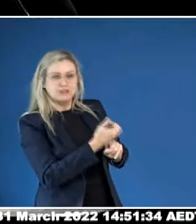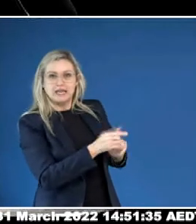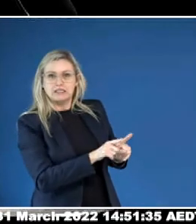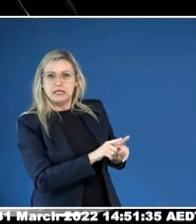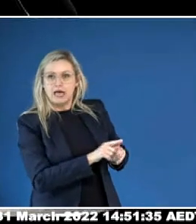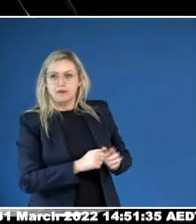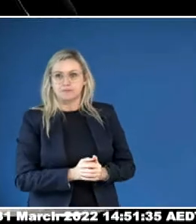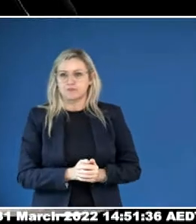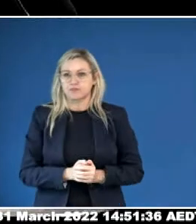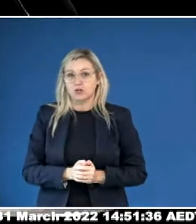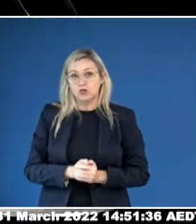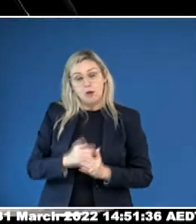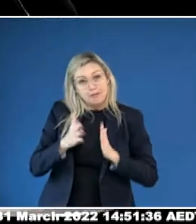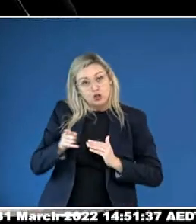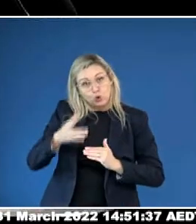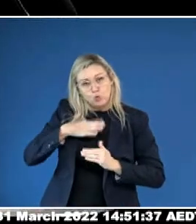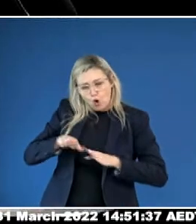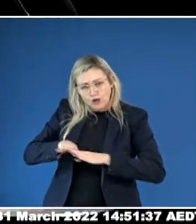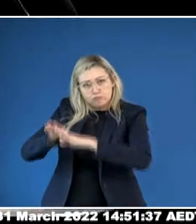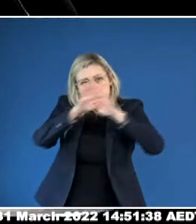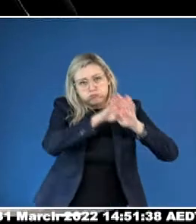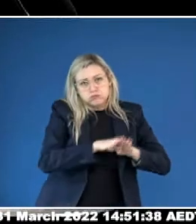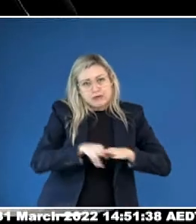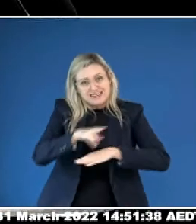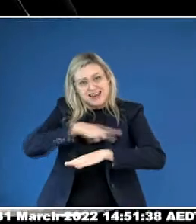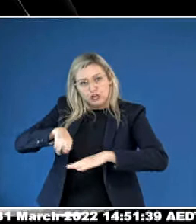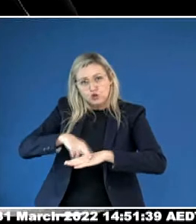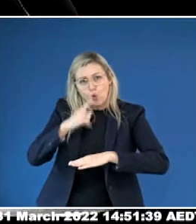So there's a mechanism for doing that. Sorry, I did it again. I interrupted you, sorry. MS EASTMAN: That's all right.